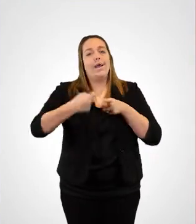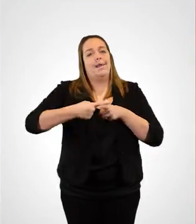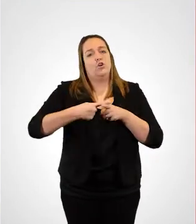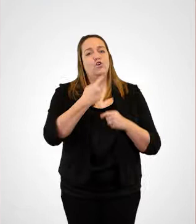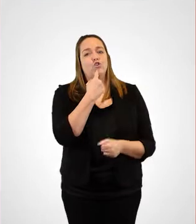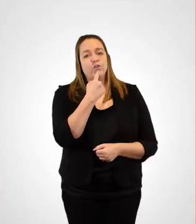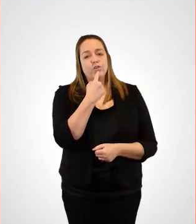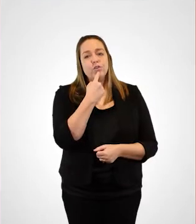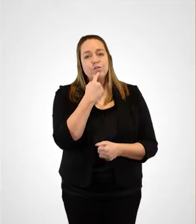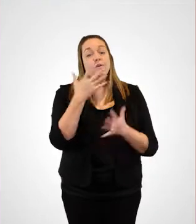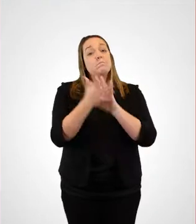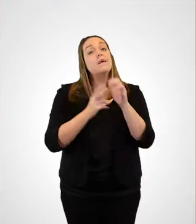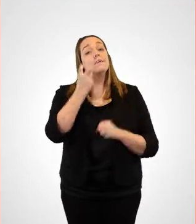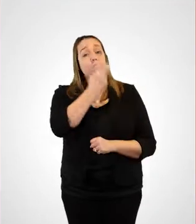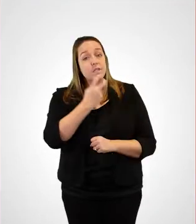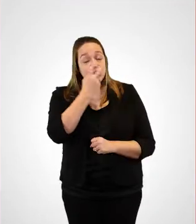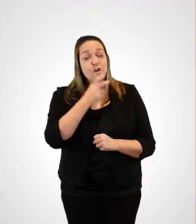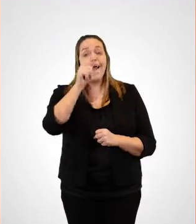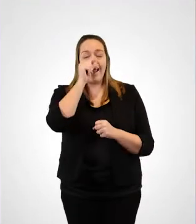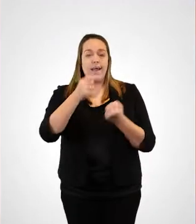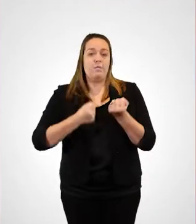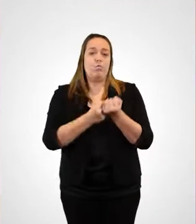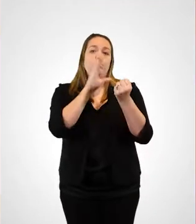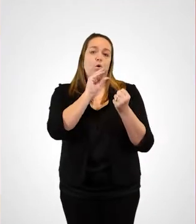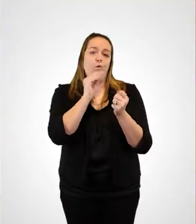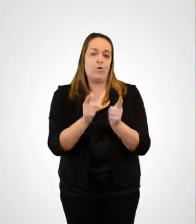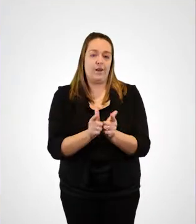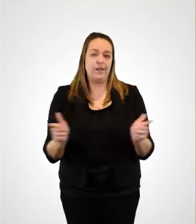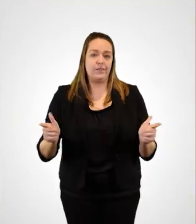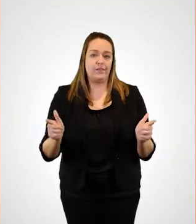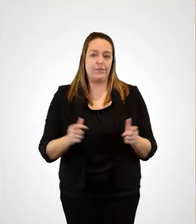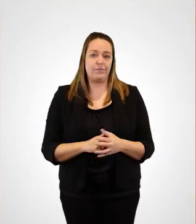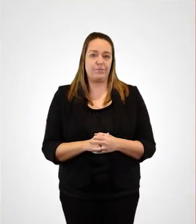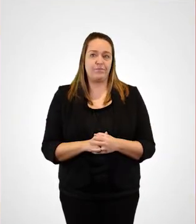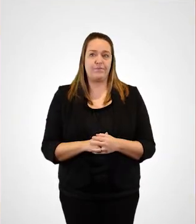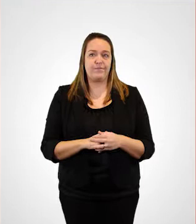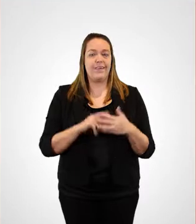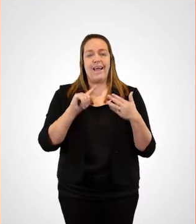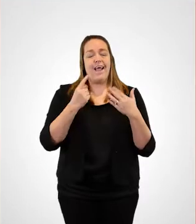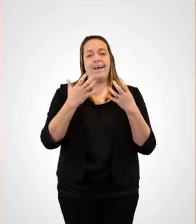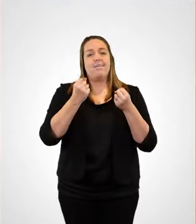So the speechreading can absolutely support the spoken language stream. And just because funny stories are always good,